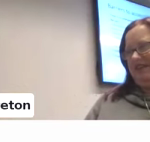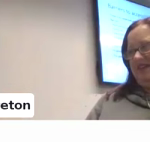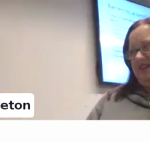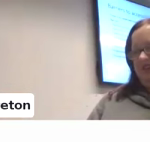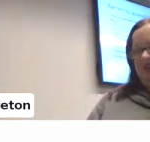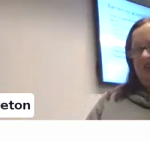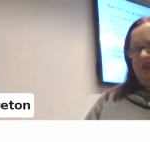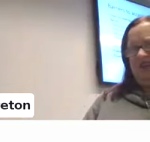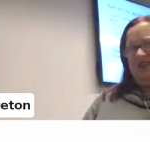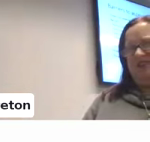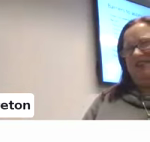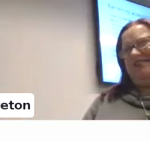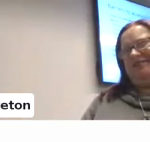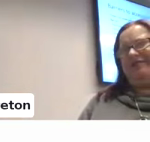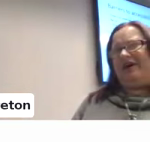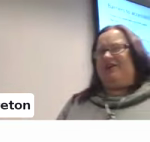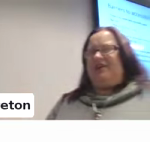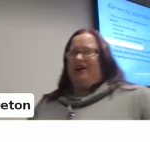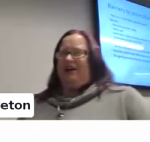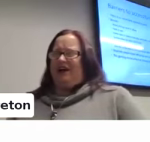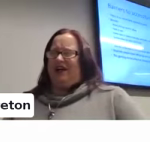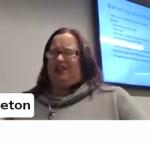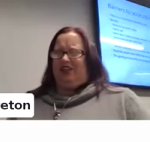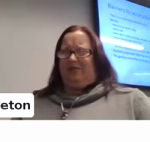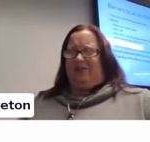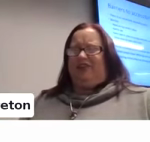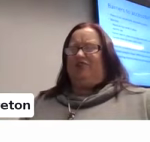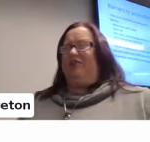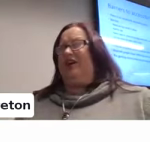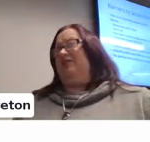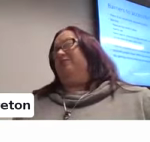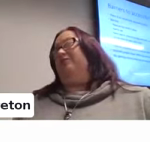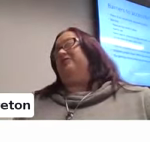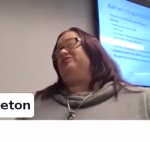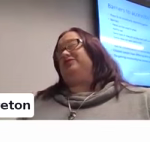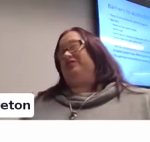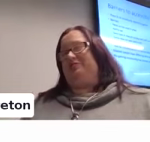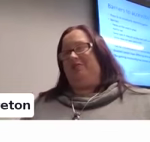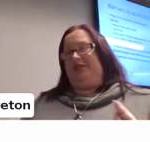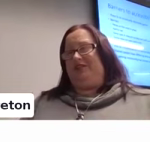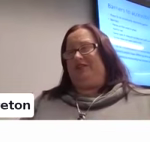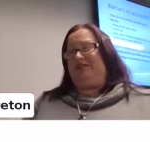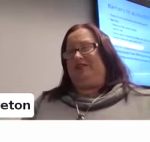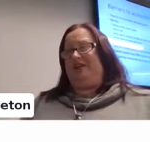They are cards again you can't see well, but the rules change. And the way to win changes as game progresses. Angie: Yes.